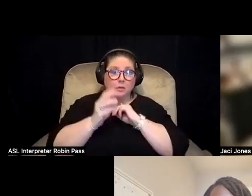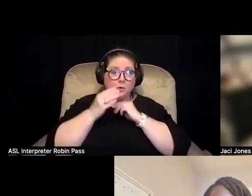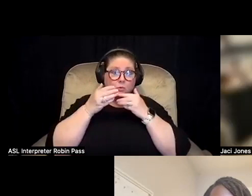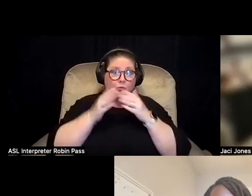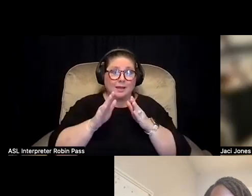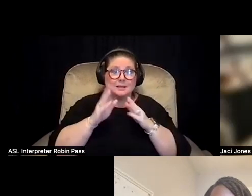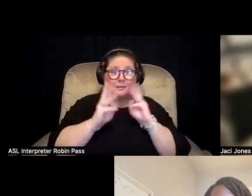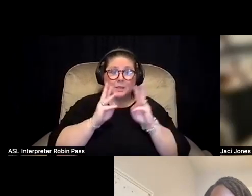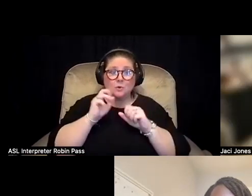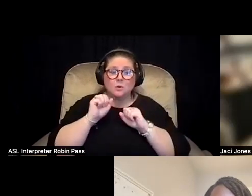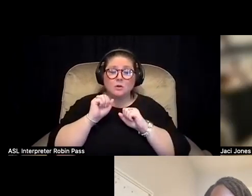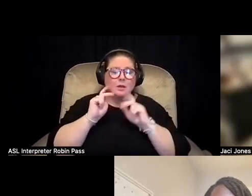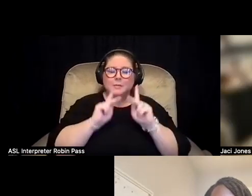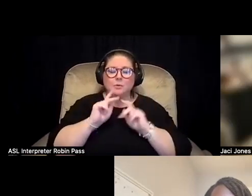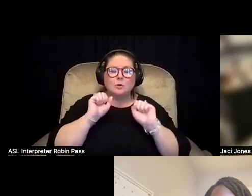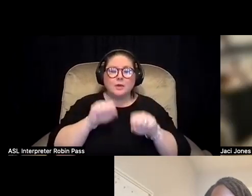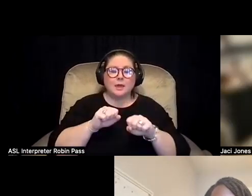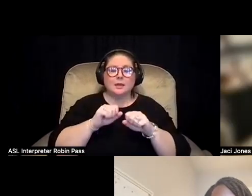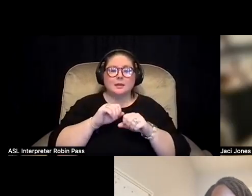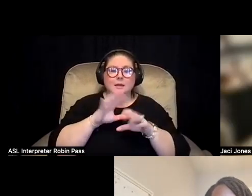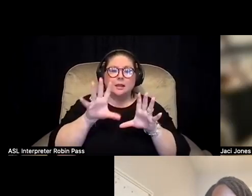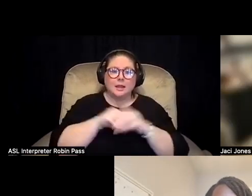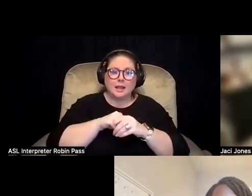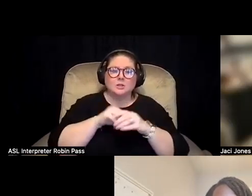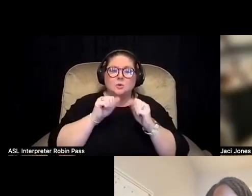with learning for justice in particular our professional development offerings